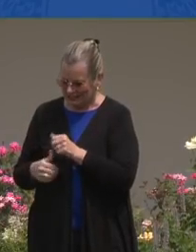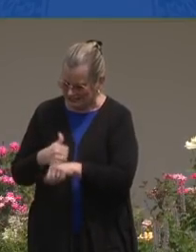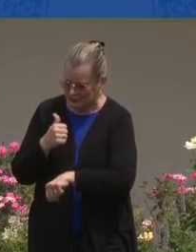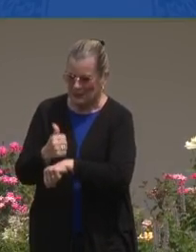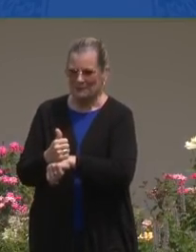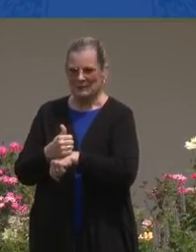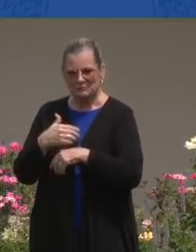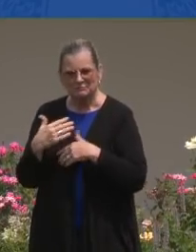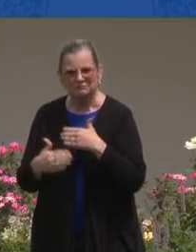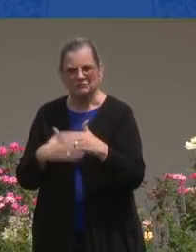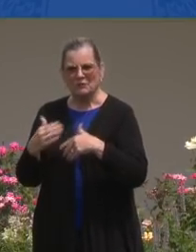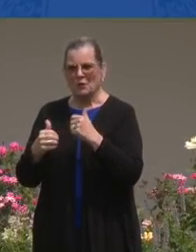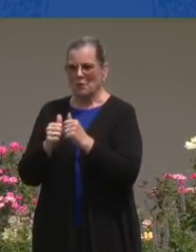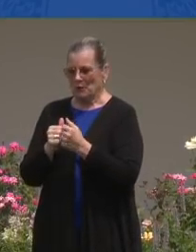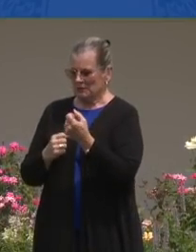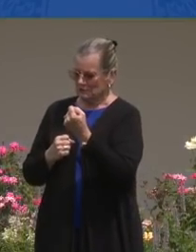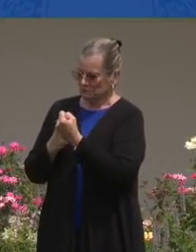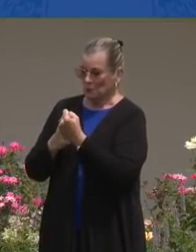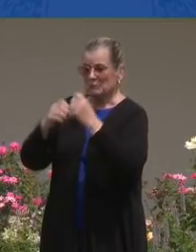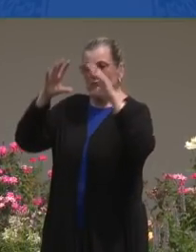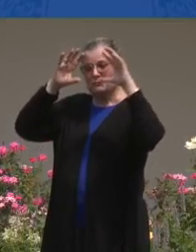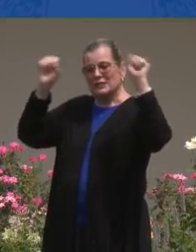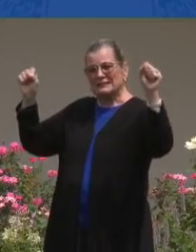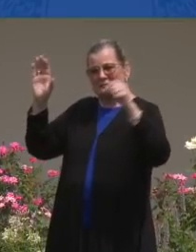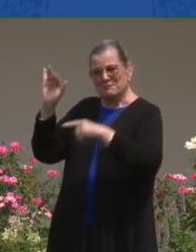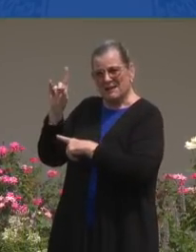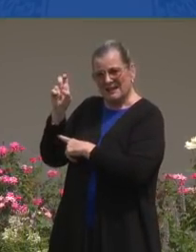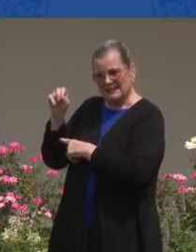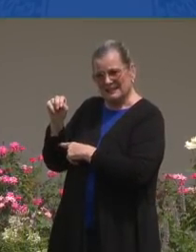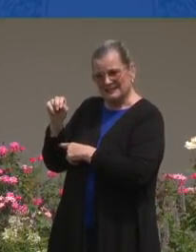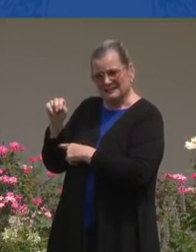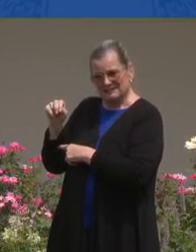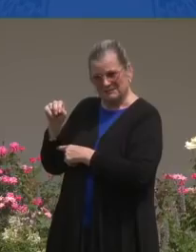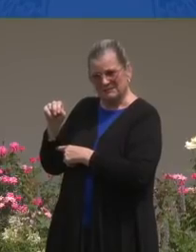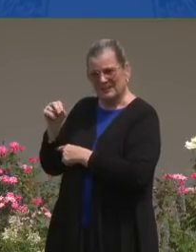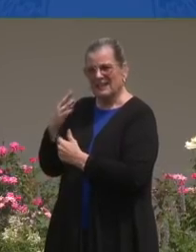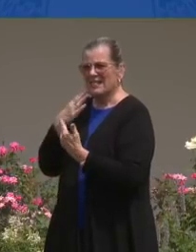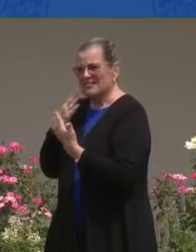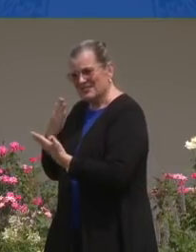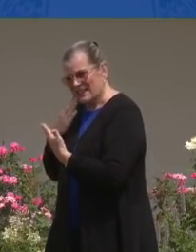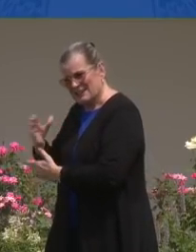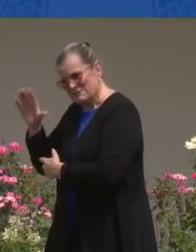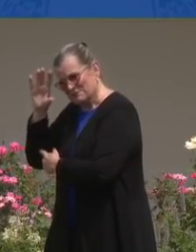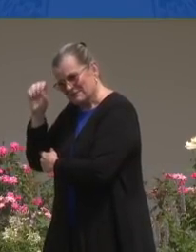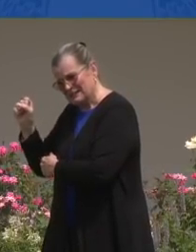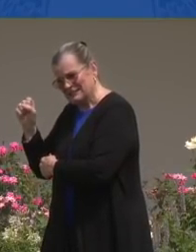Thank you, President Biden and Vice President Harris, for advocating for the disability community